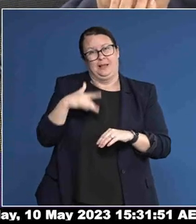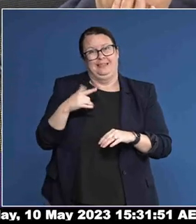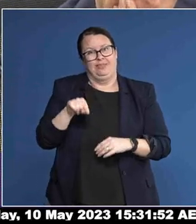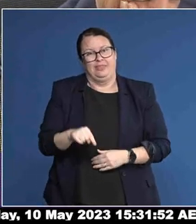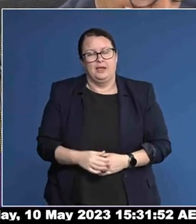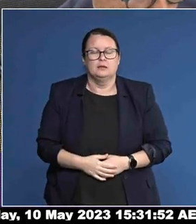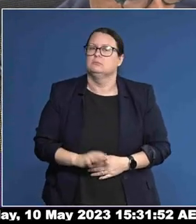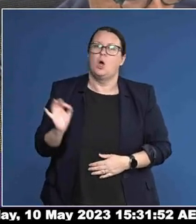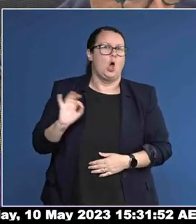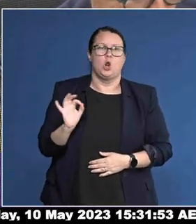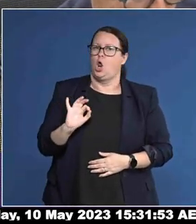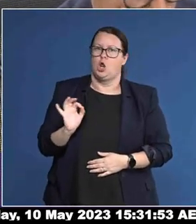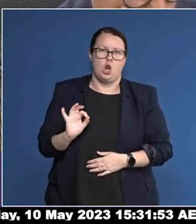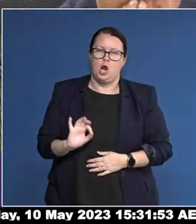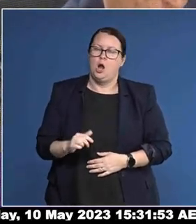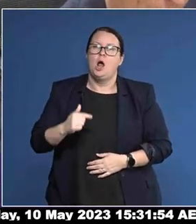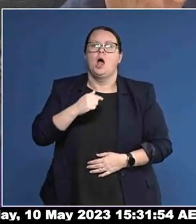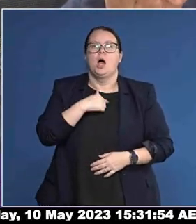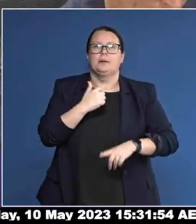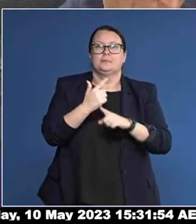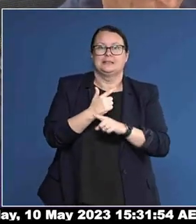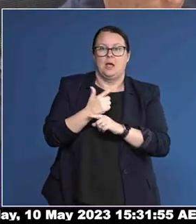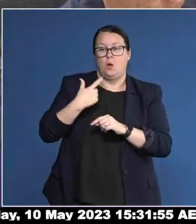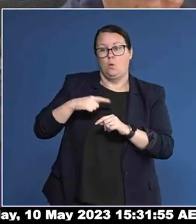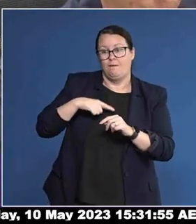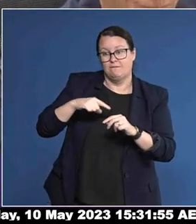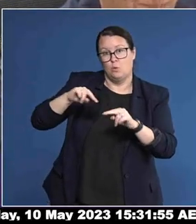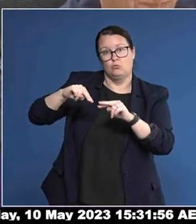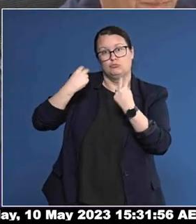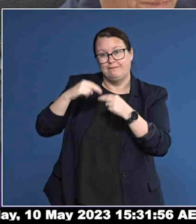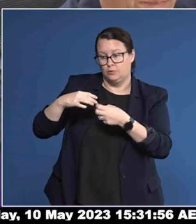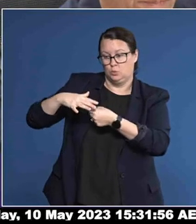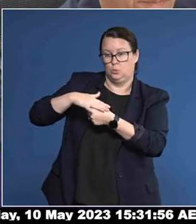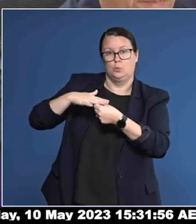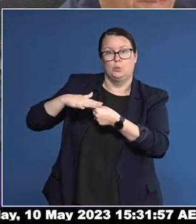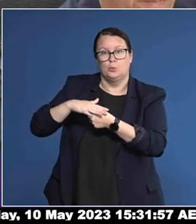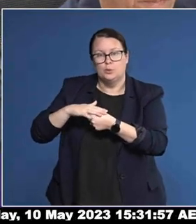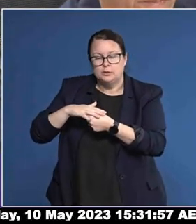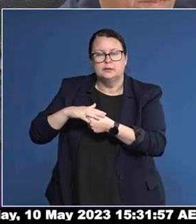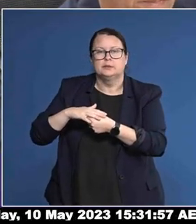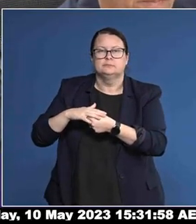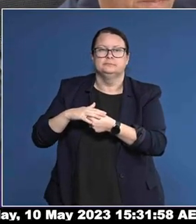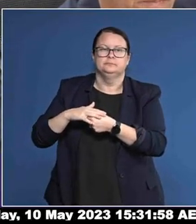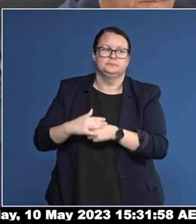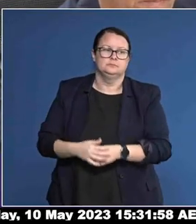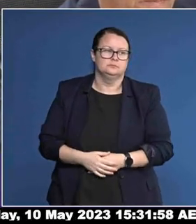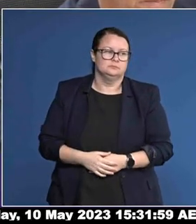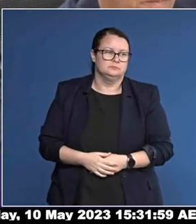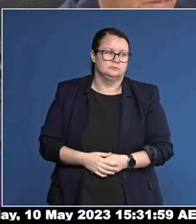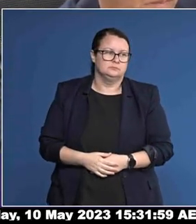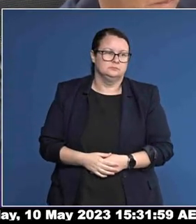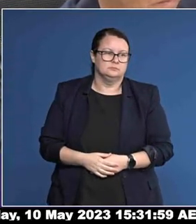What I am saying is that the purpose of the review was to look at what information we did